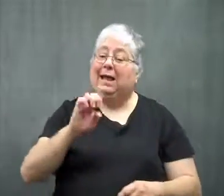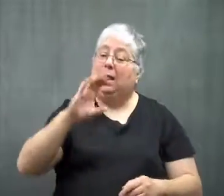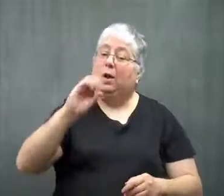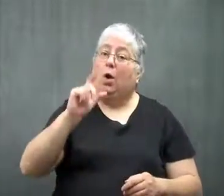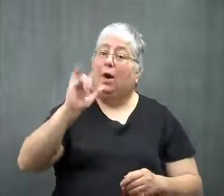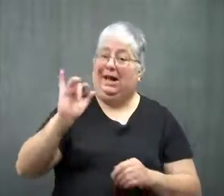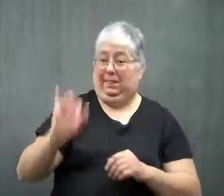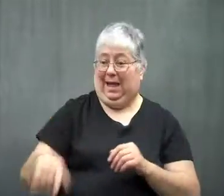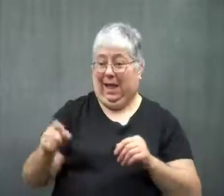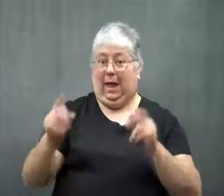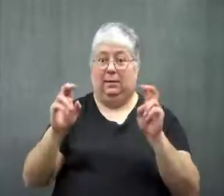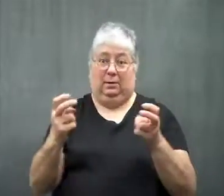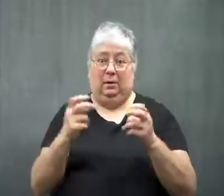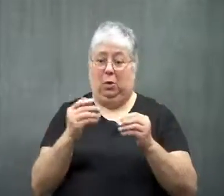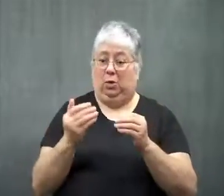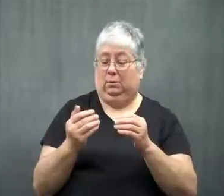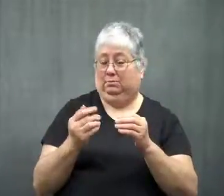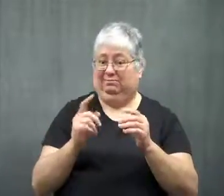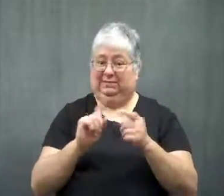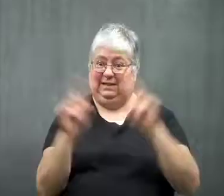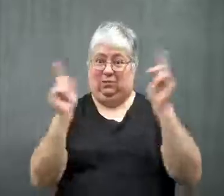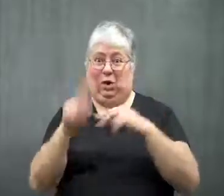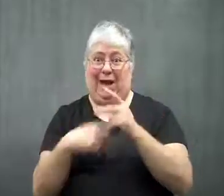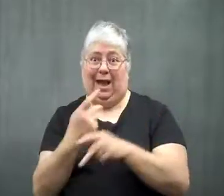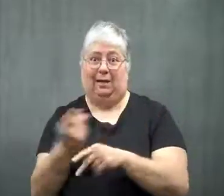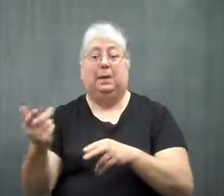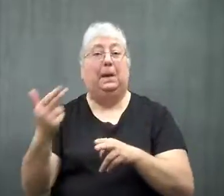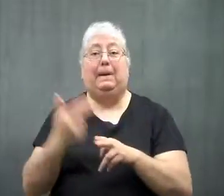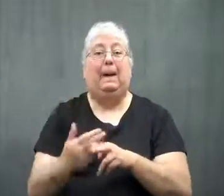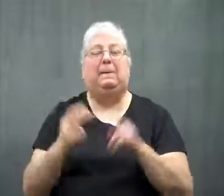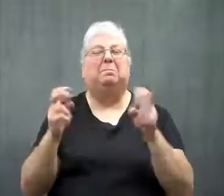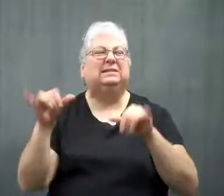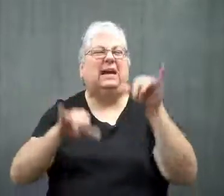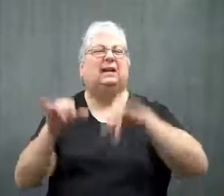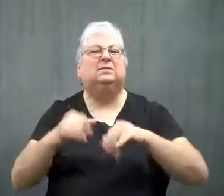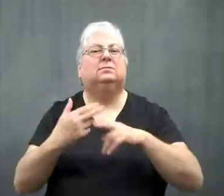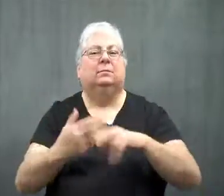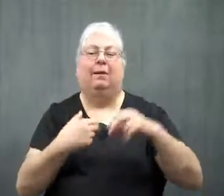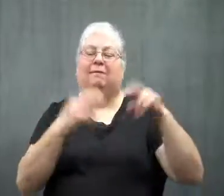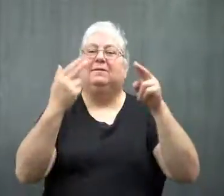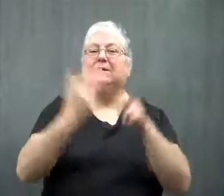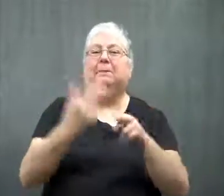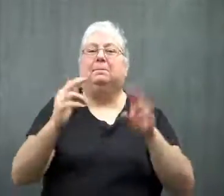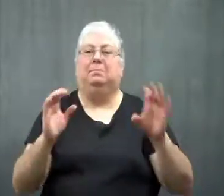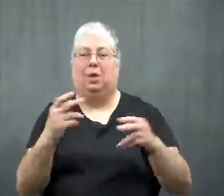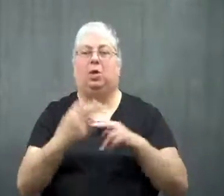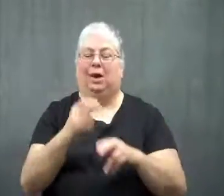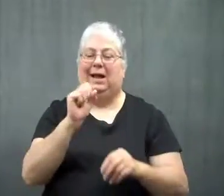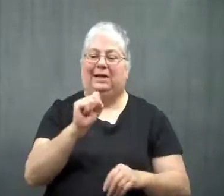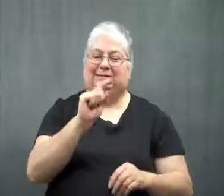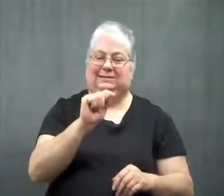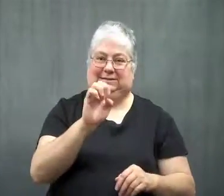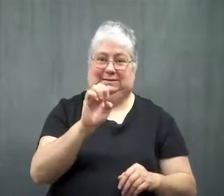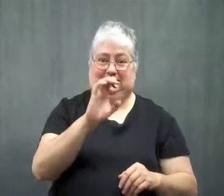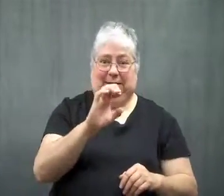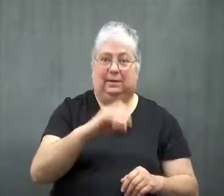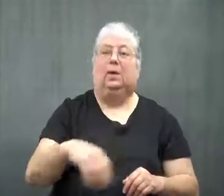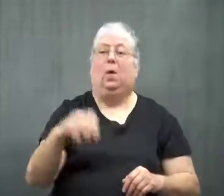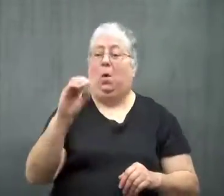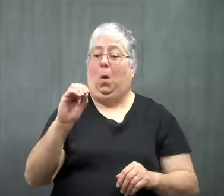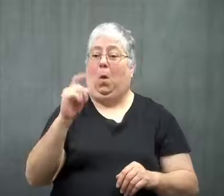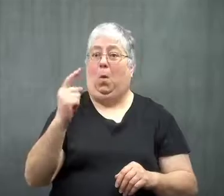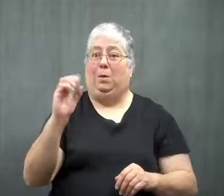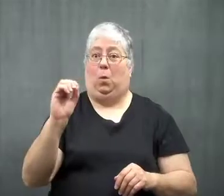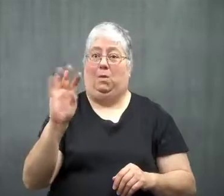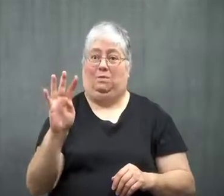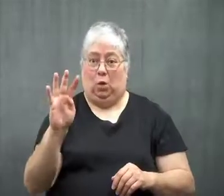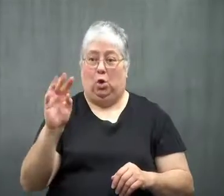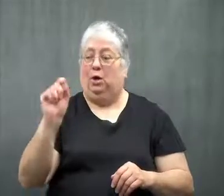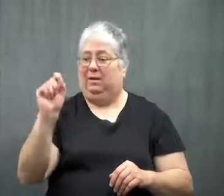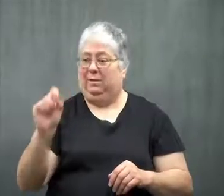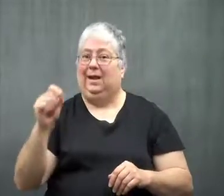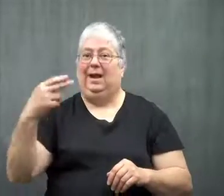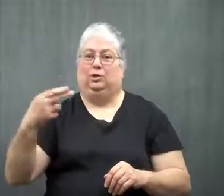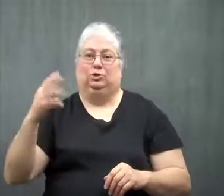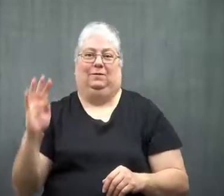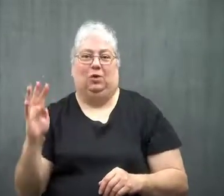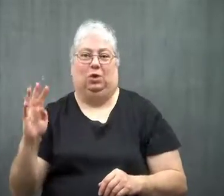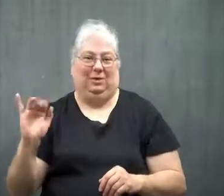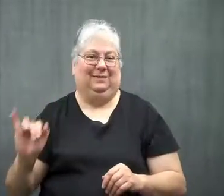The scientific name for this strain of E-coli is STEC 0104:H4.